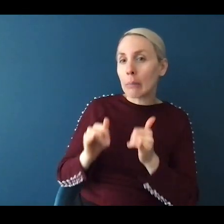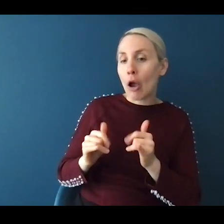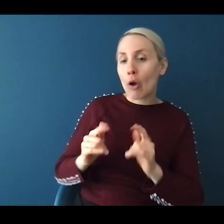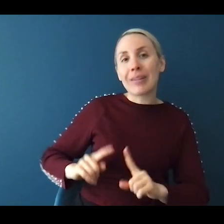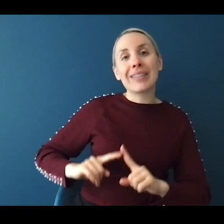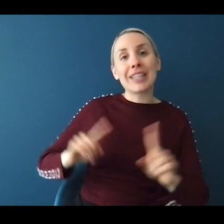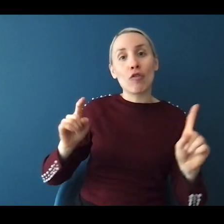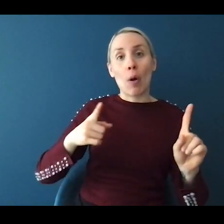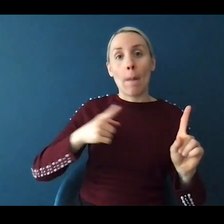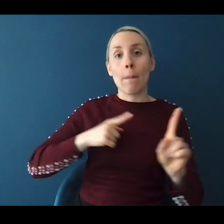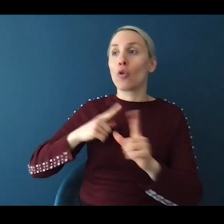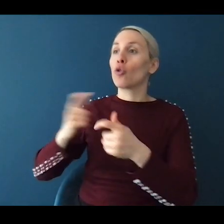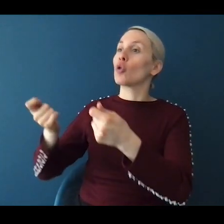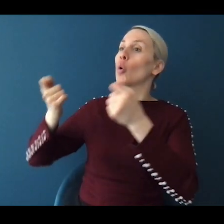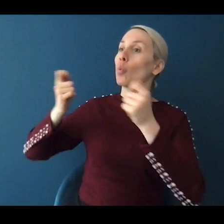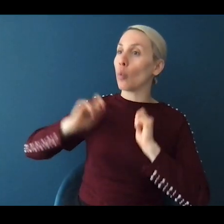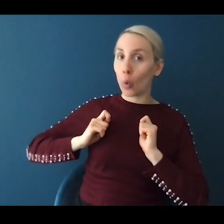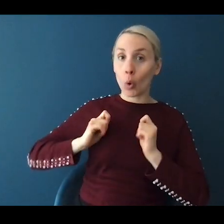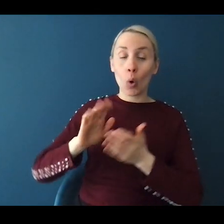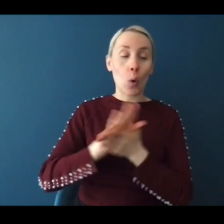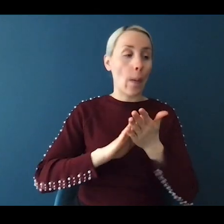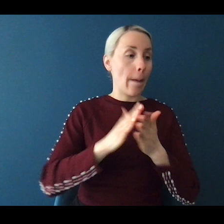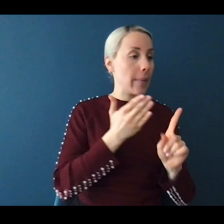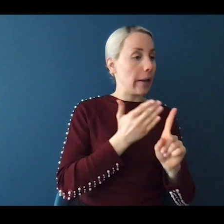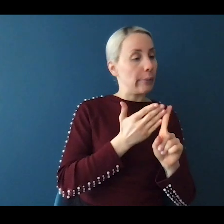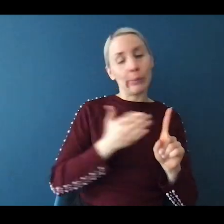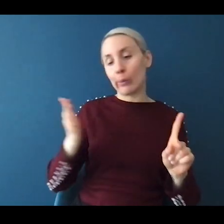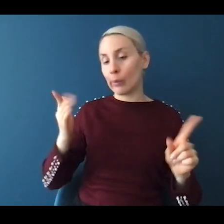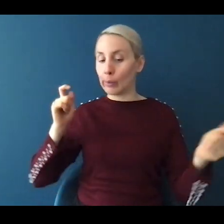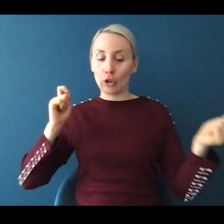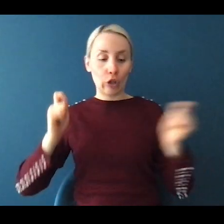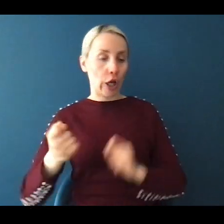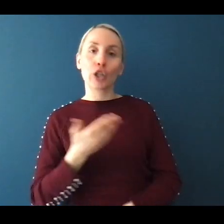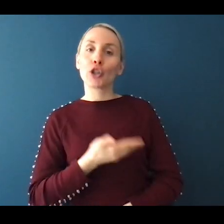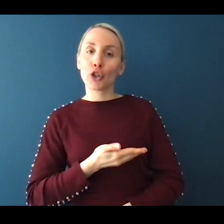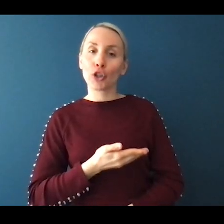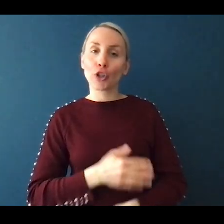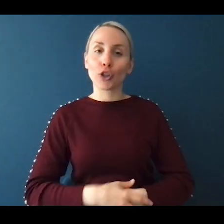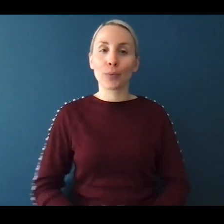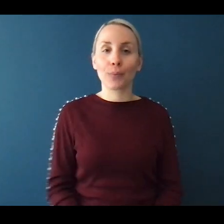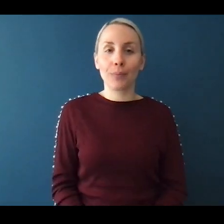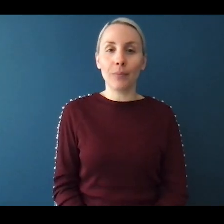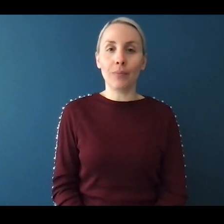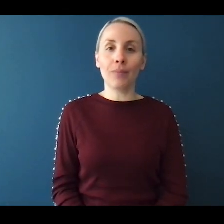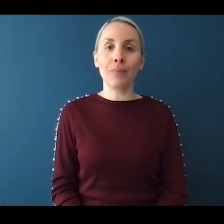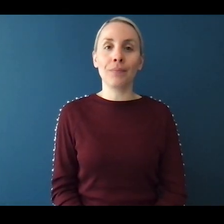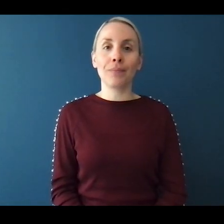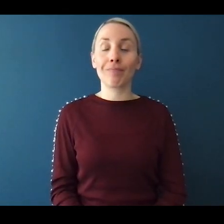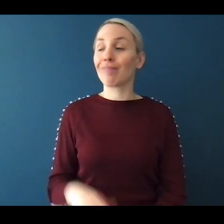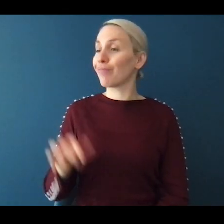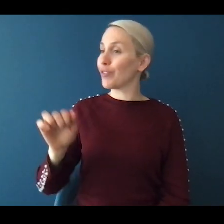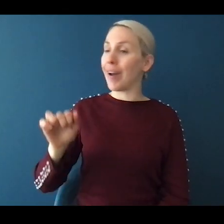step change in the way that you were developing that research. Yeah exactly and I mean for